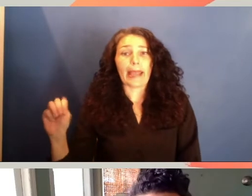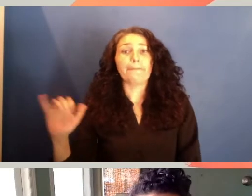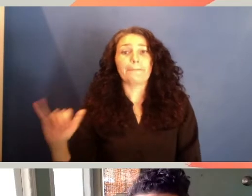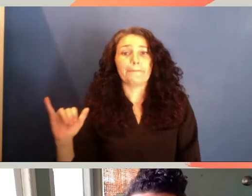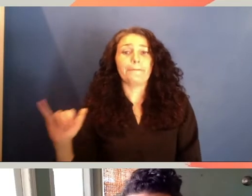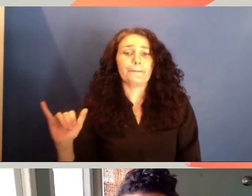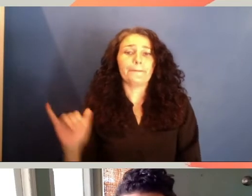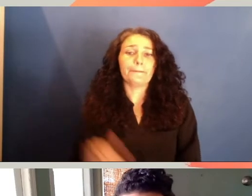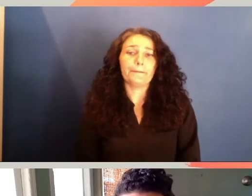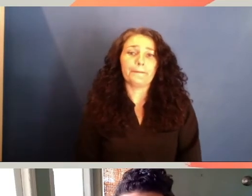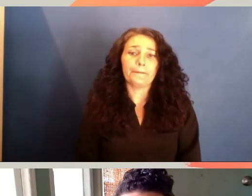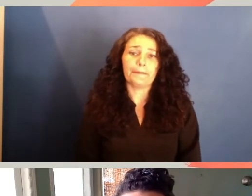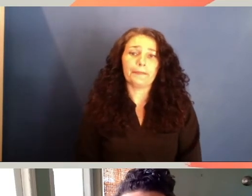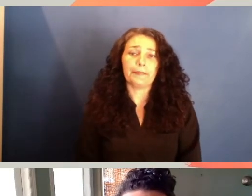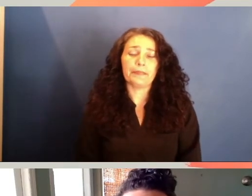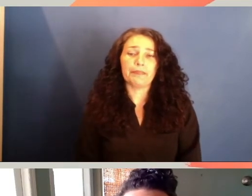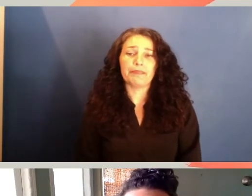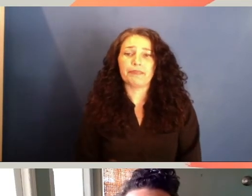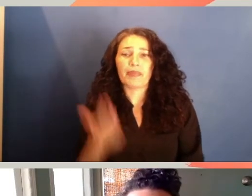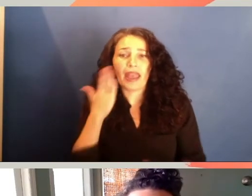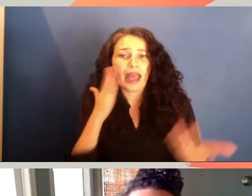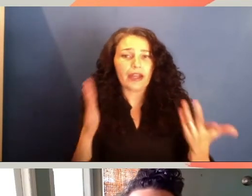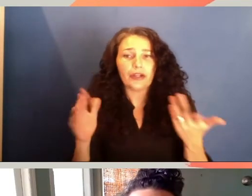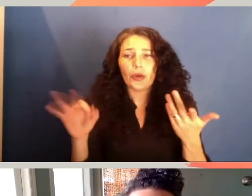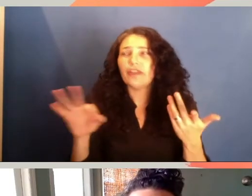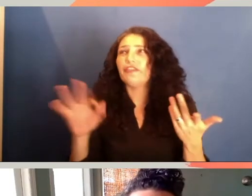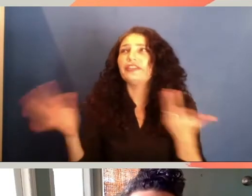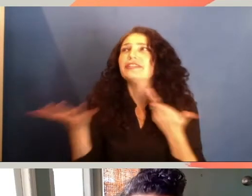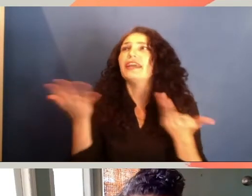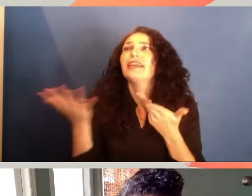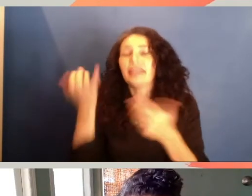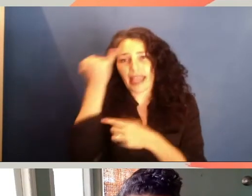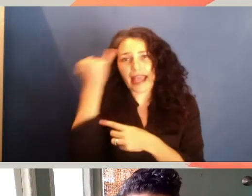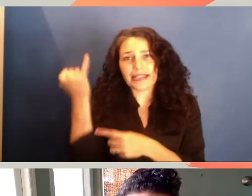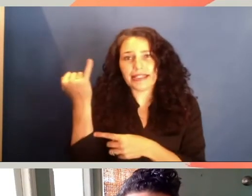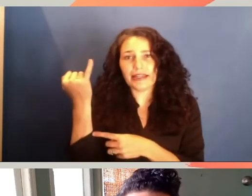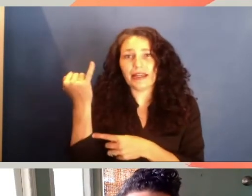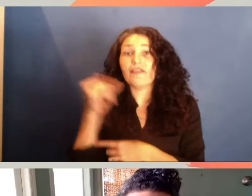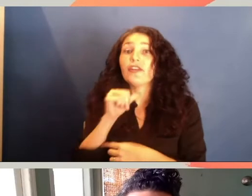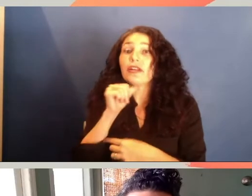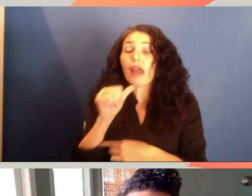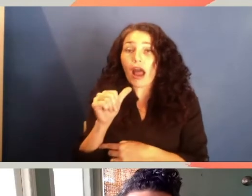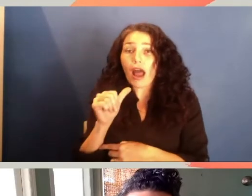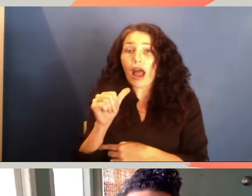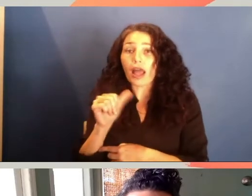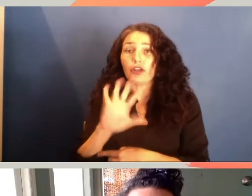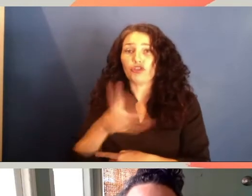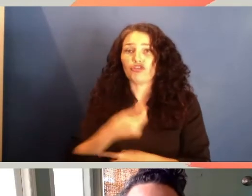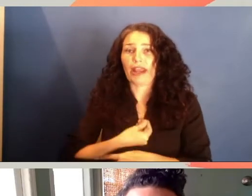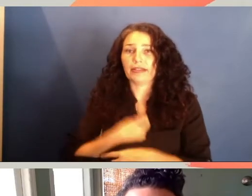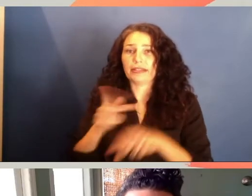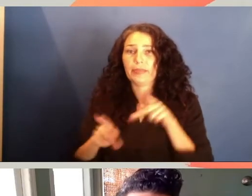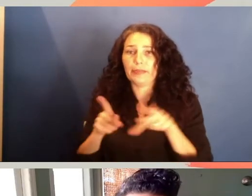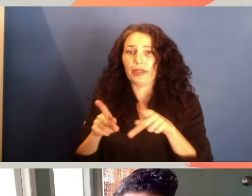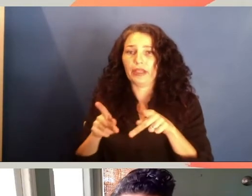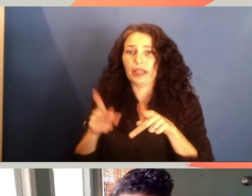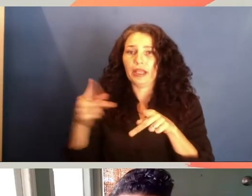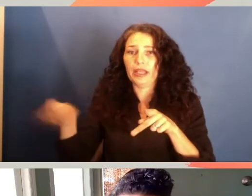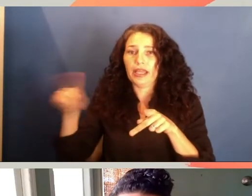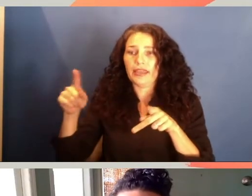or a bookend of the idea of non-trans people having success based on trans stories, right,